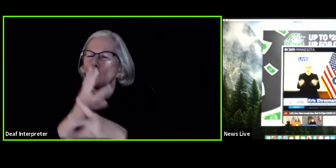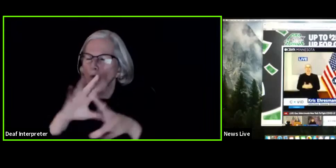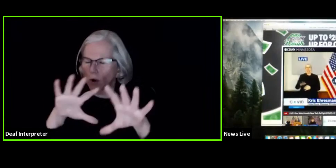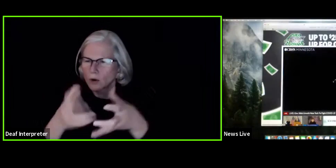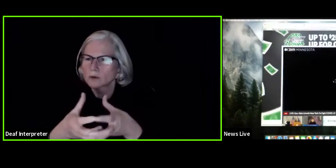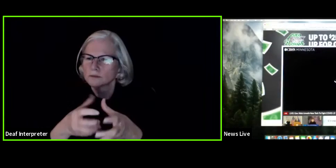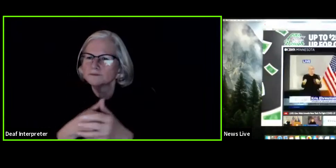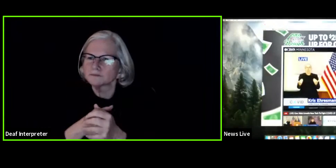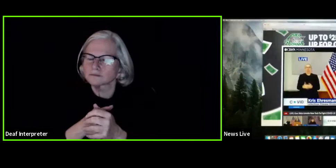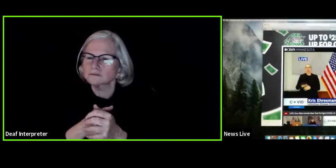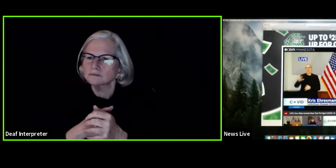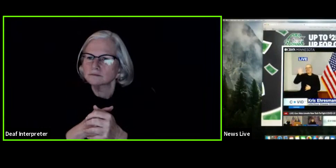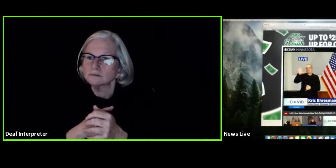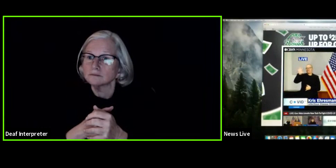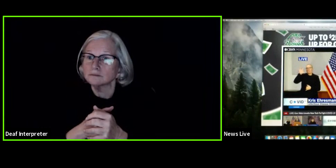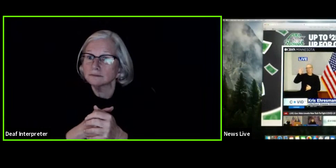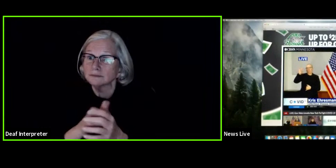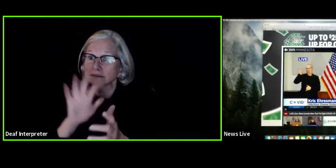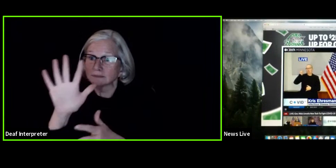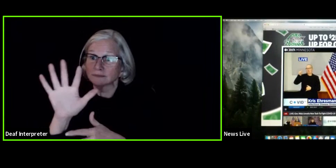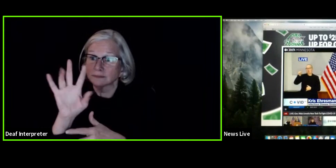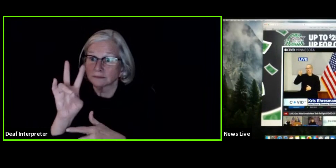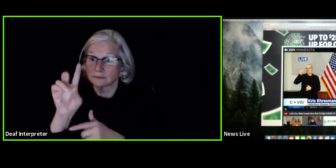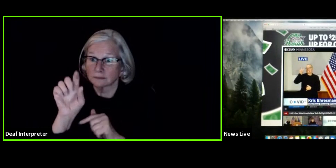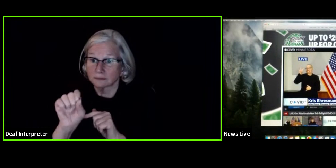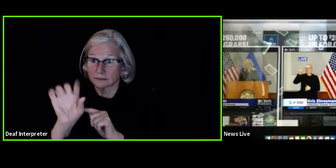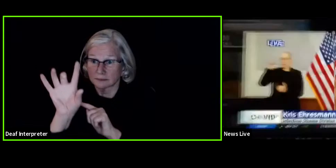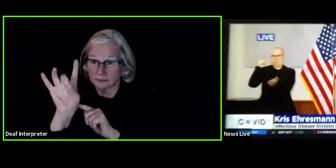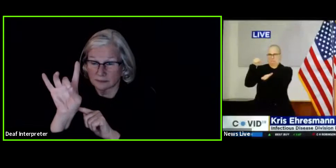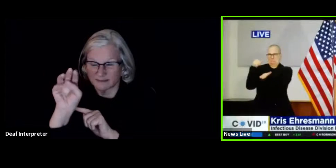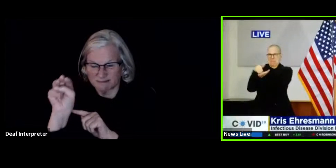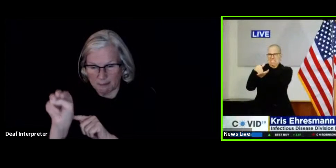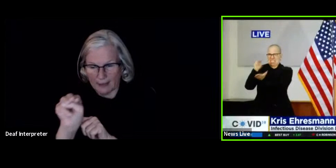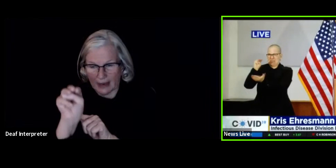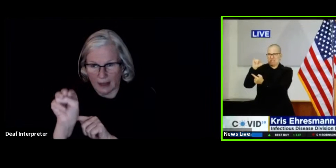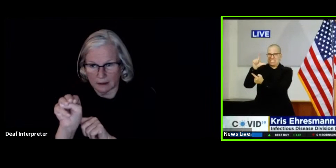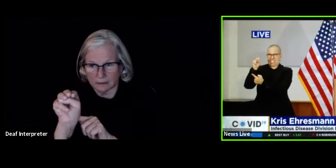NOTIFIED, I'D LIKE TO GIVE YOU AN UPDATE OF WHAT WE'RE SEEING